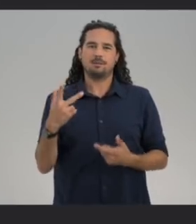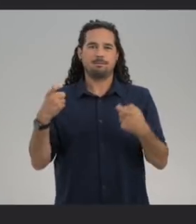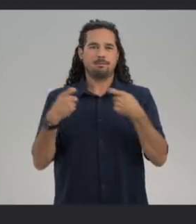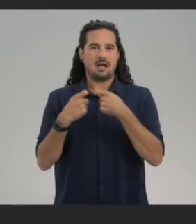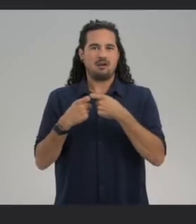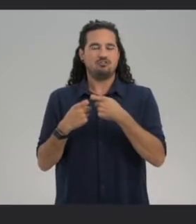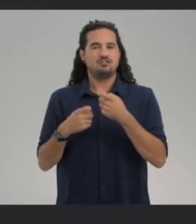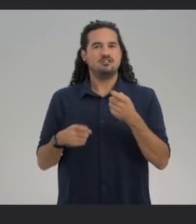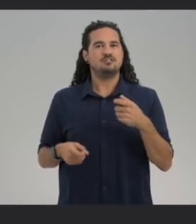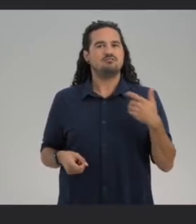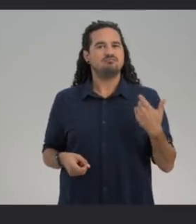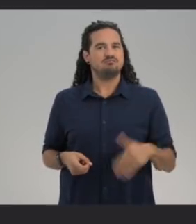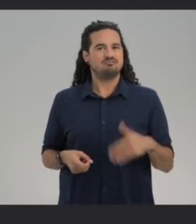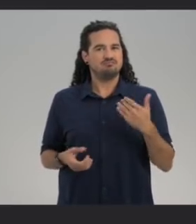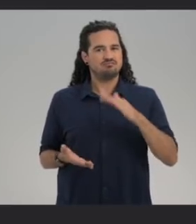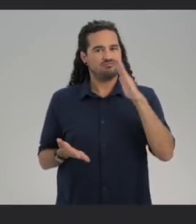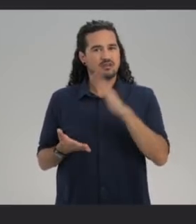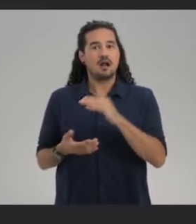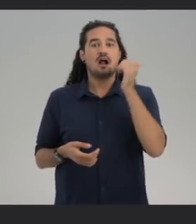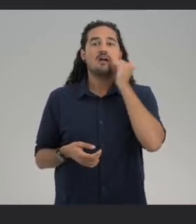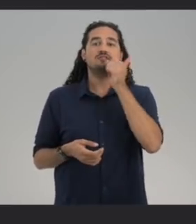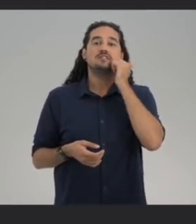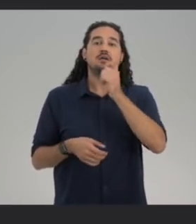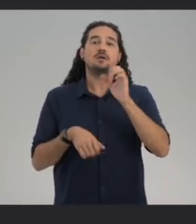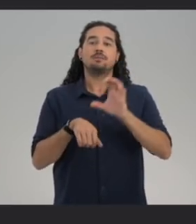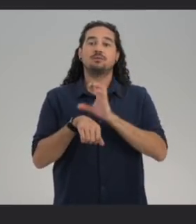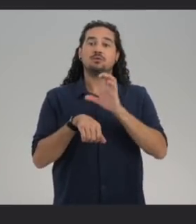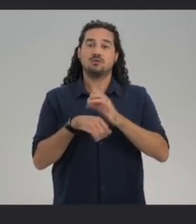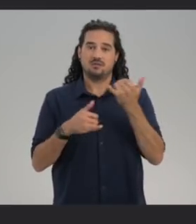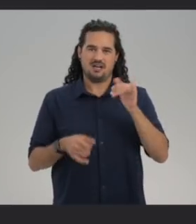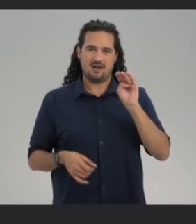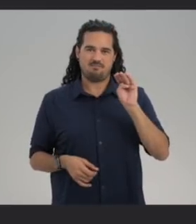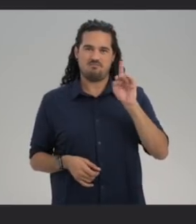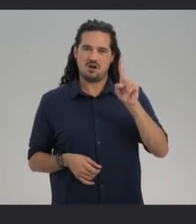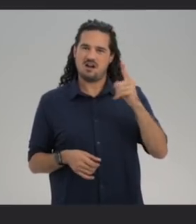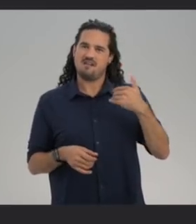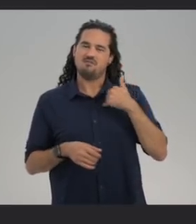When it comes to personal computers, M1 has the world's fastest integrated graphics.